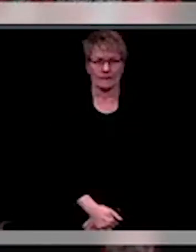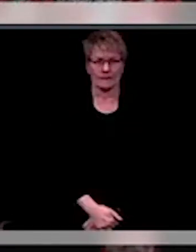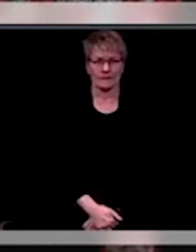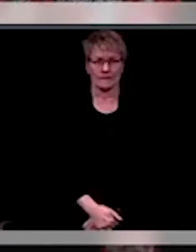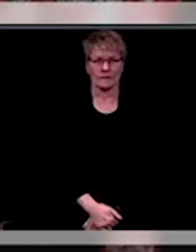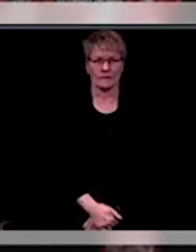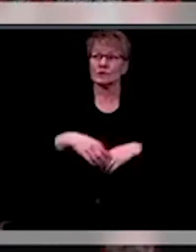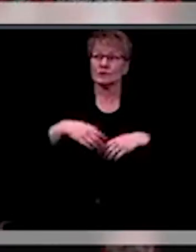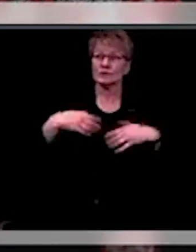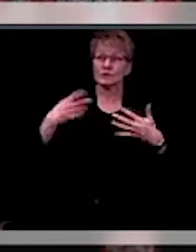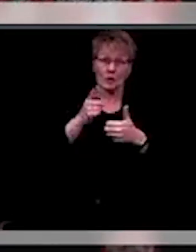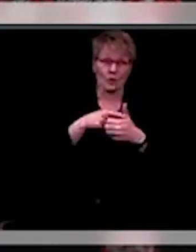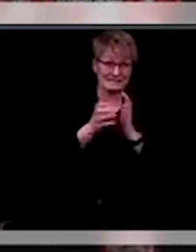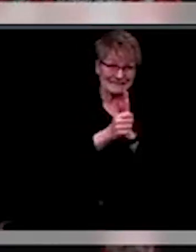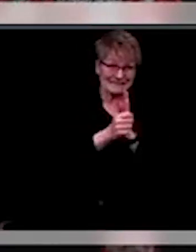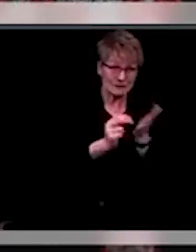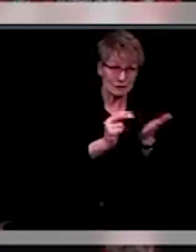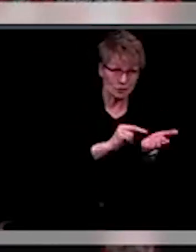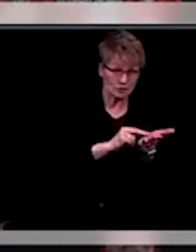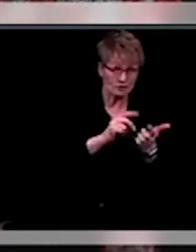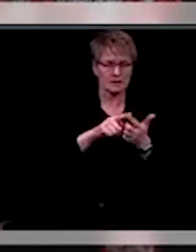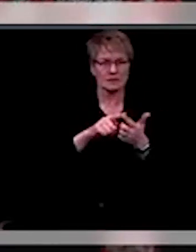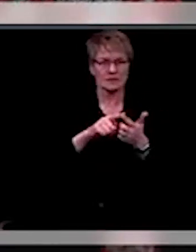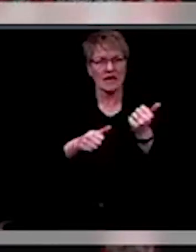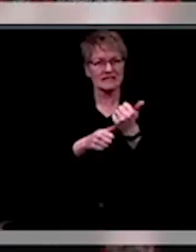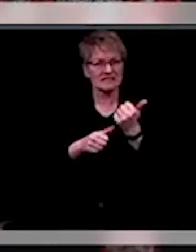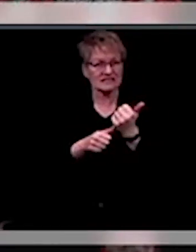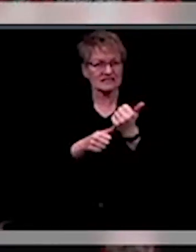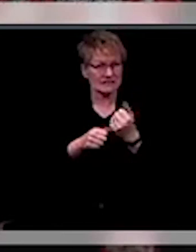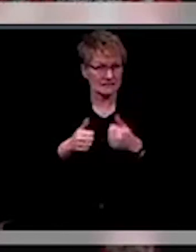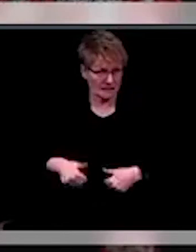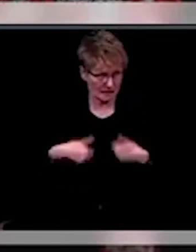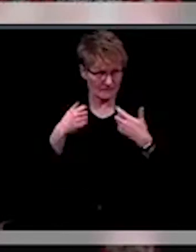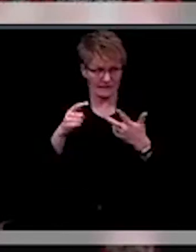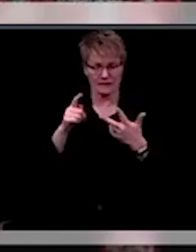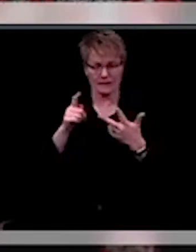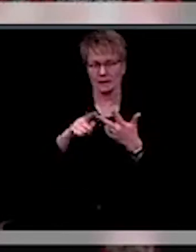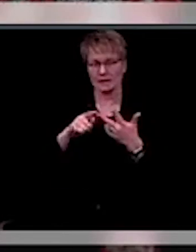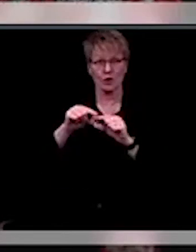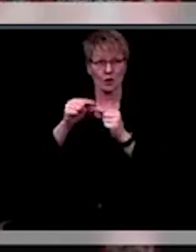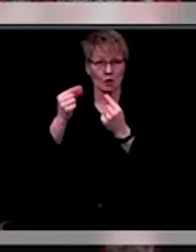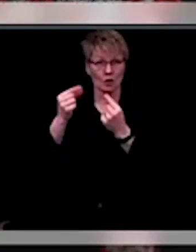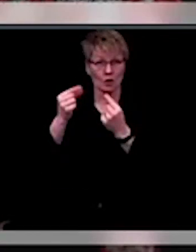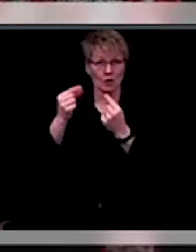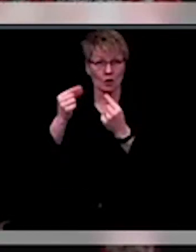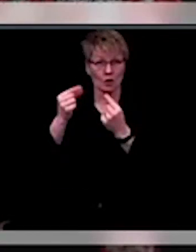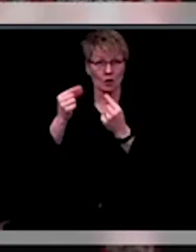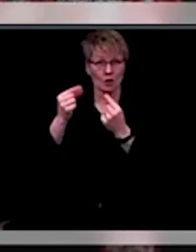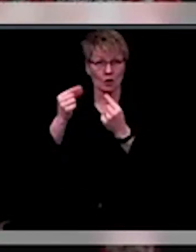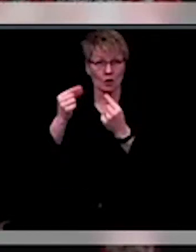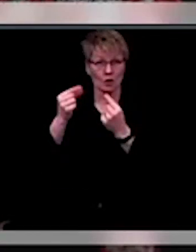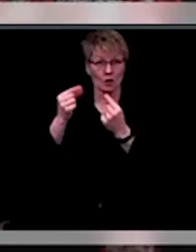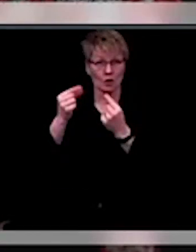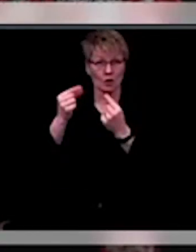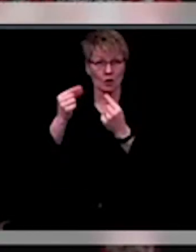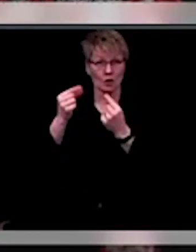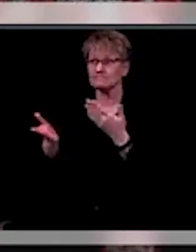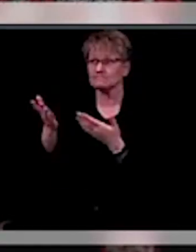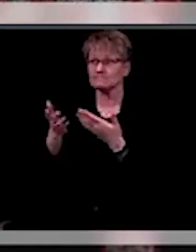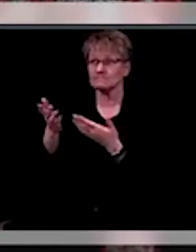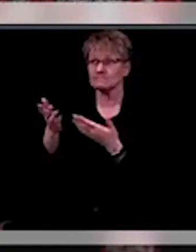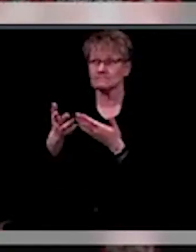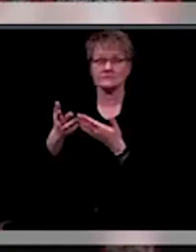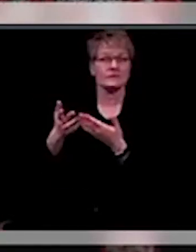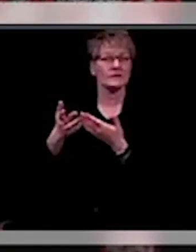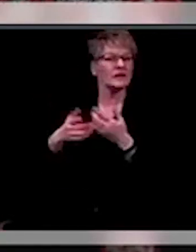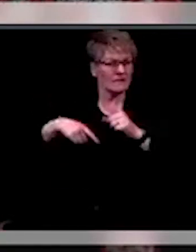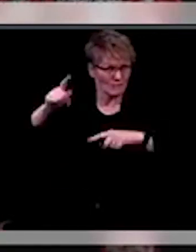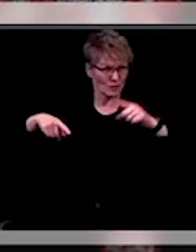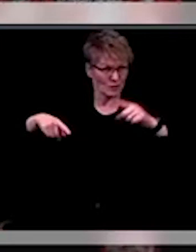assisted living facilities, various types of group homes for various types of populations. There are